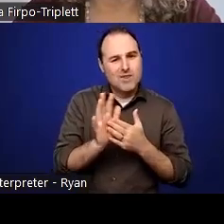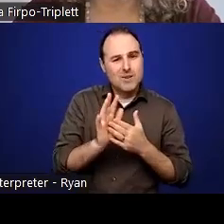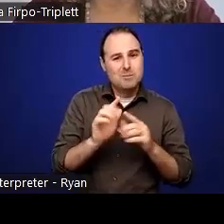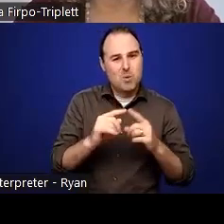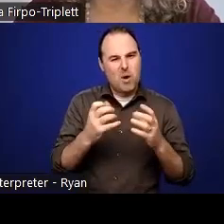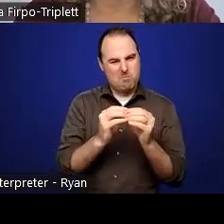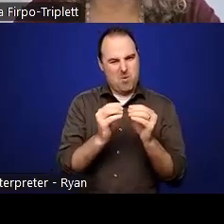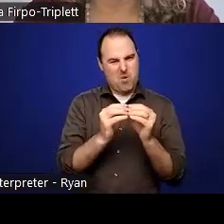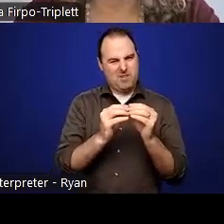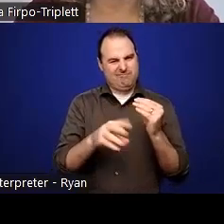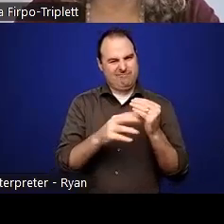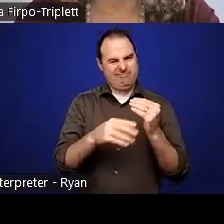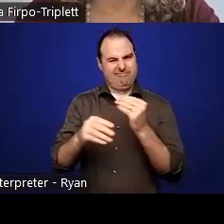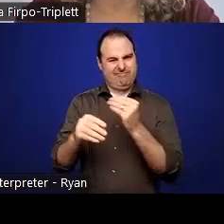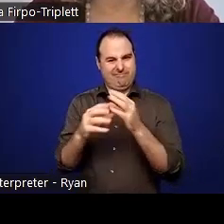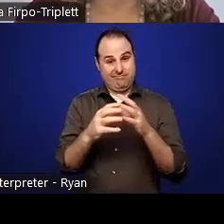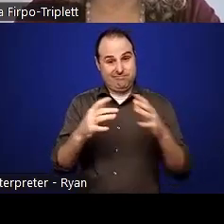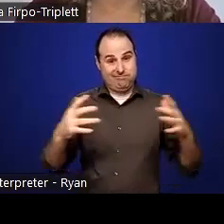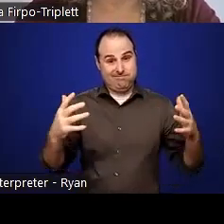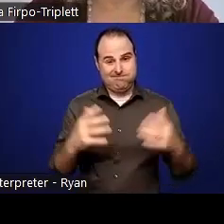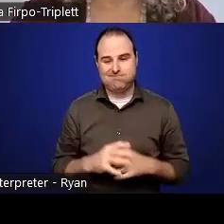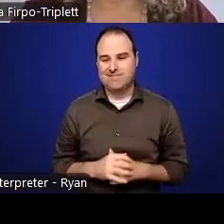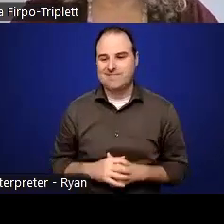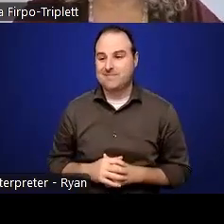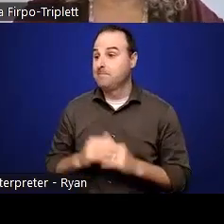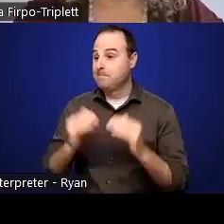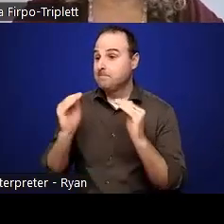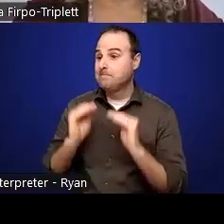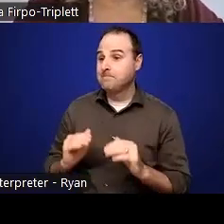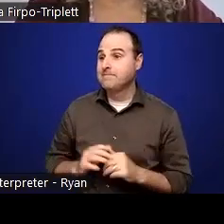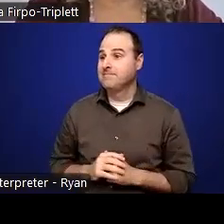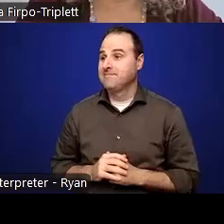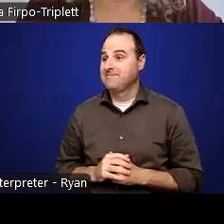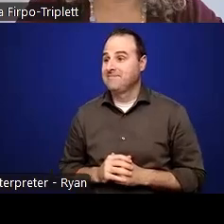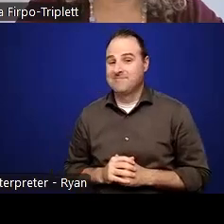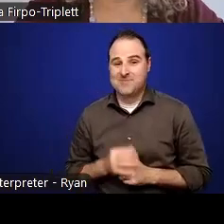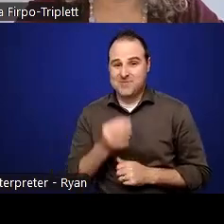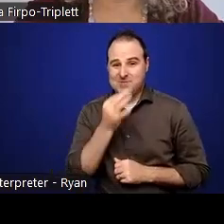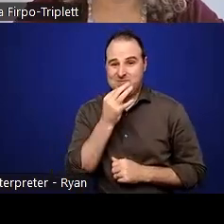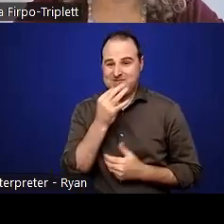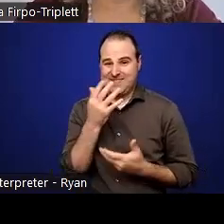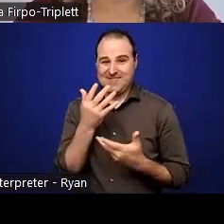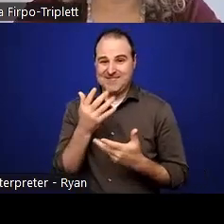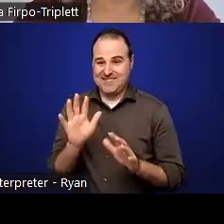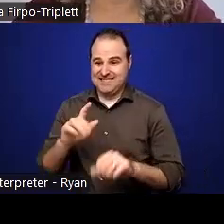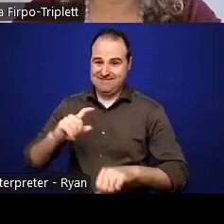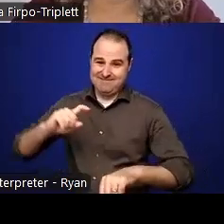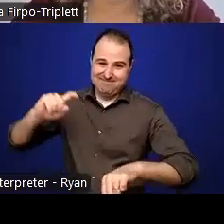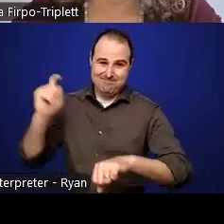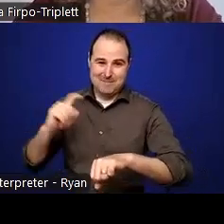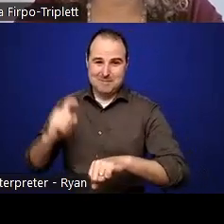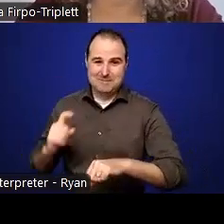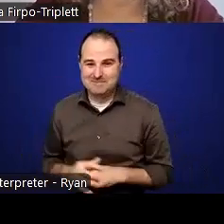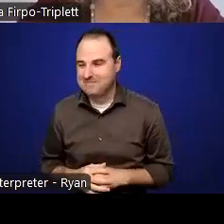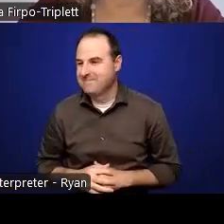future. We can move on to the next one, almost to the end right on time. And as usual, we got some